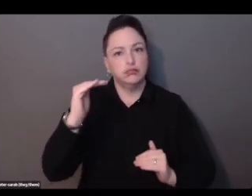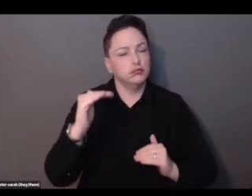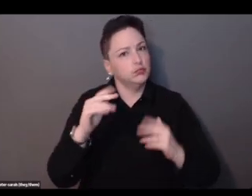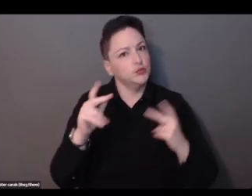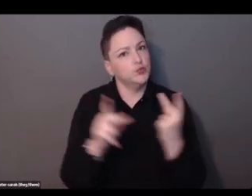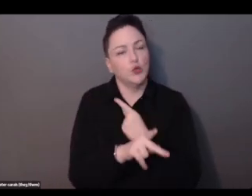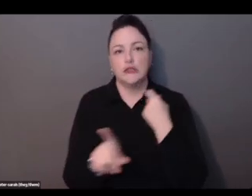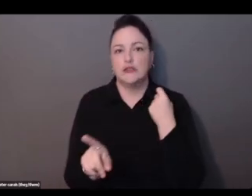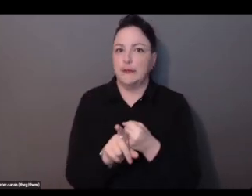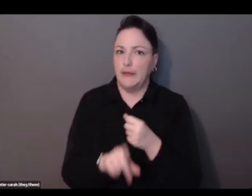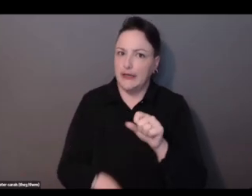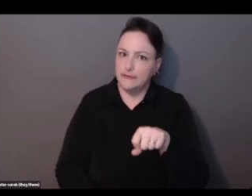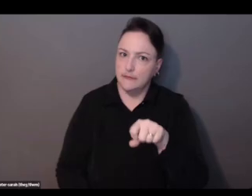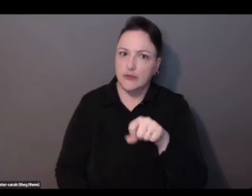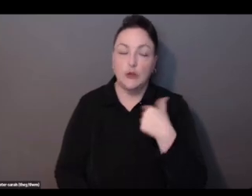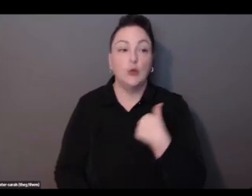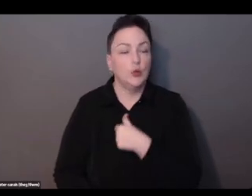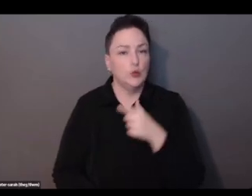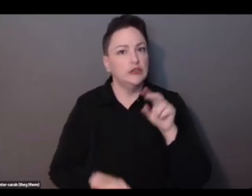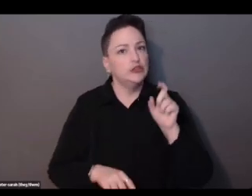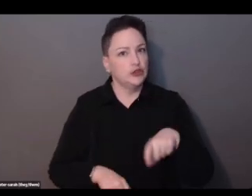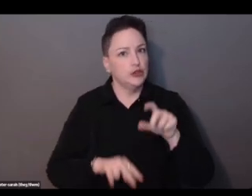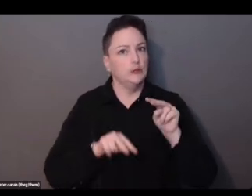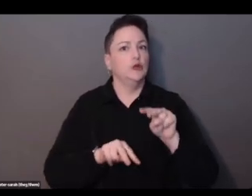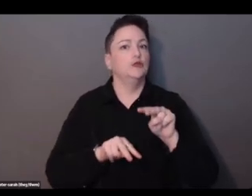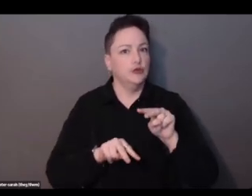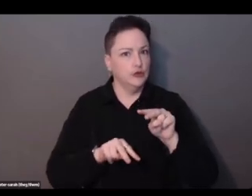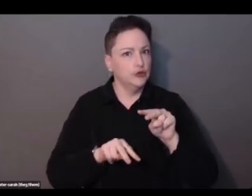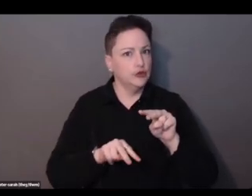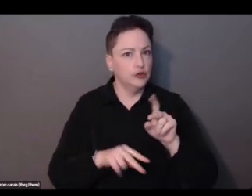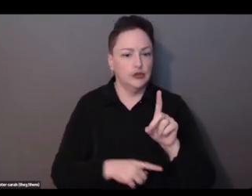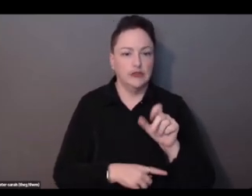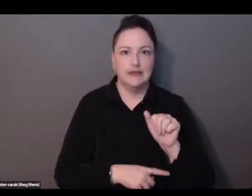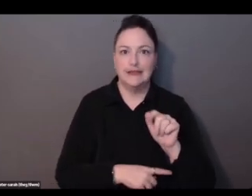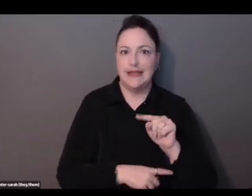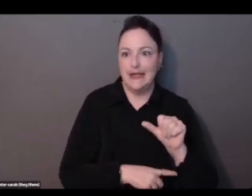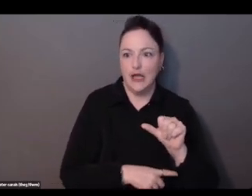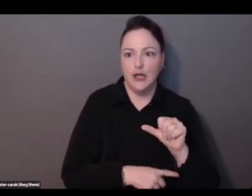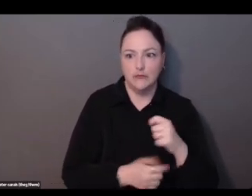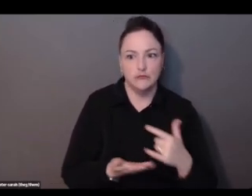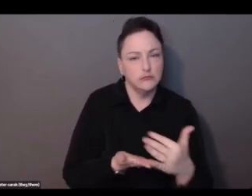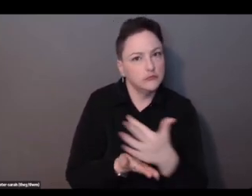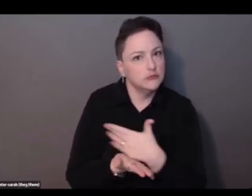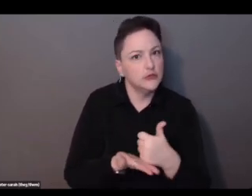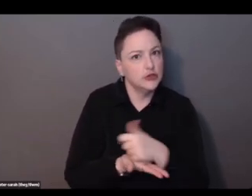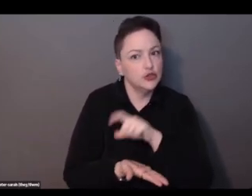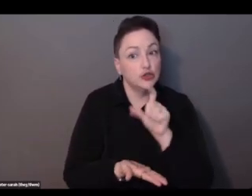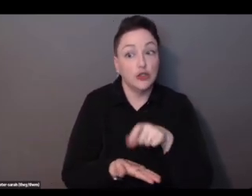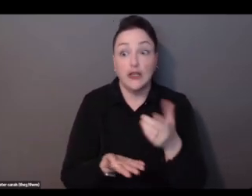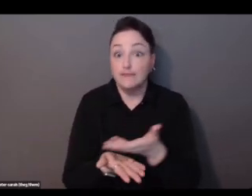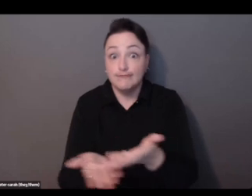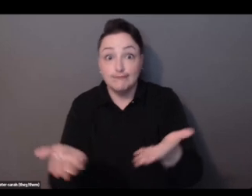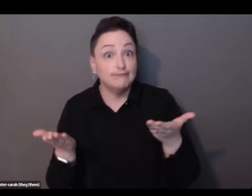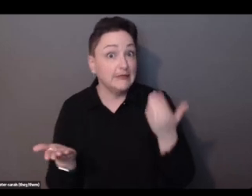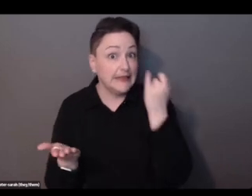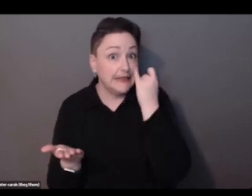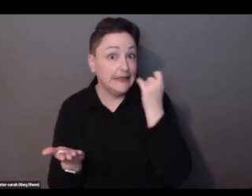pushing for data and if anyone in our large webinar knows of any data, please feel free to put it in the chat.